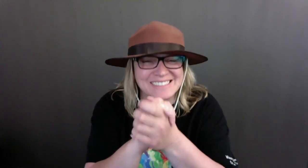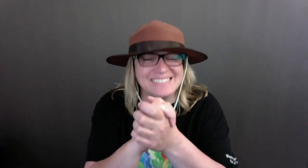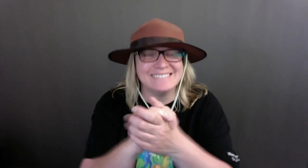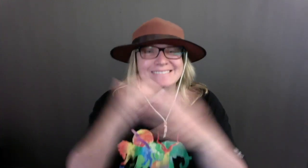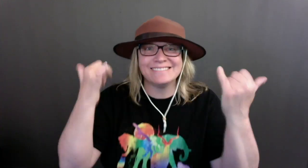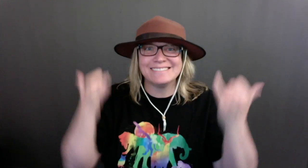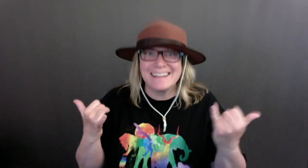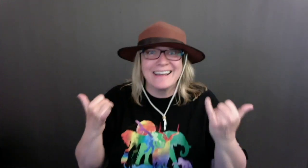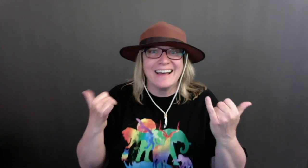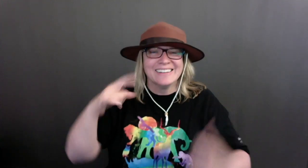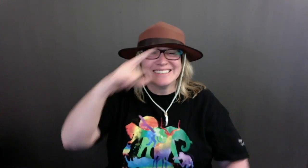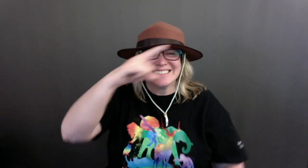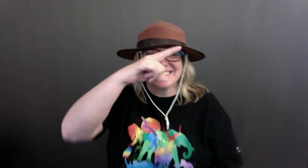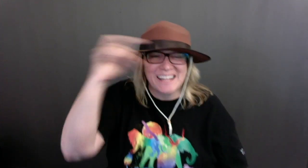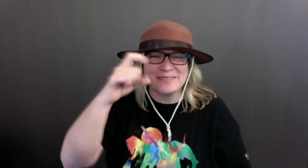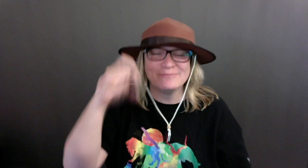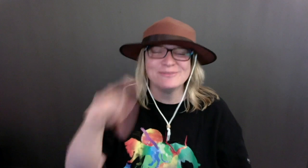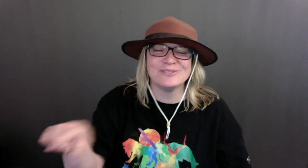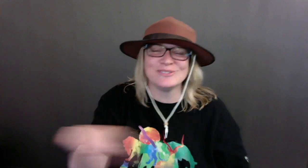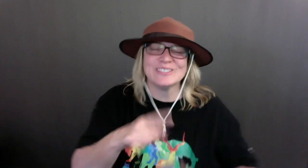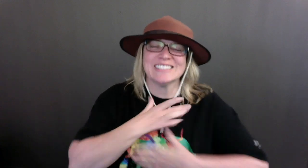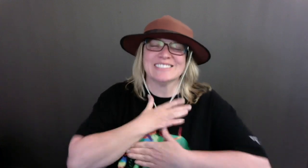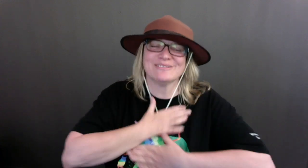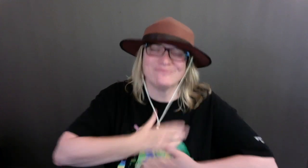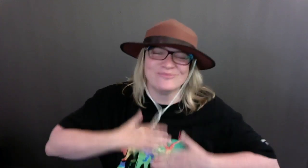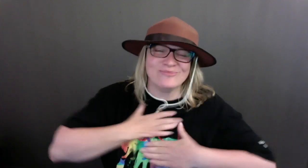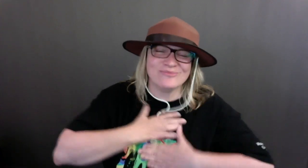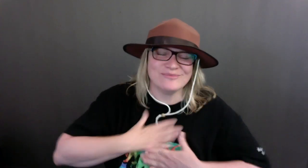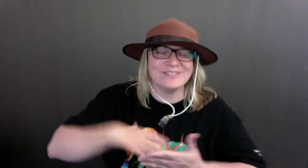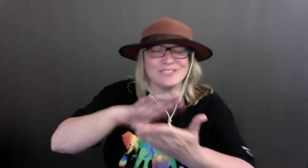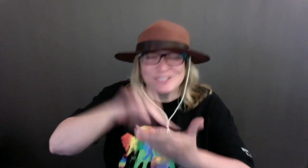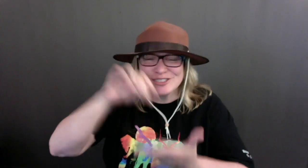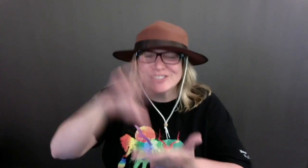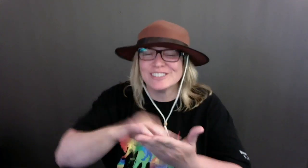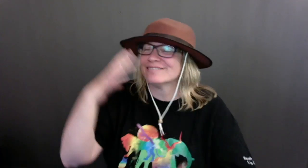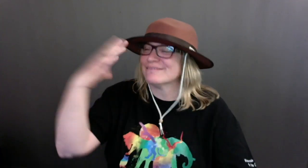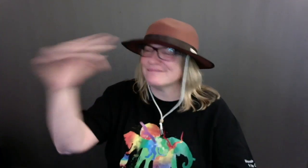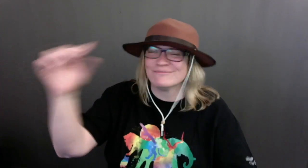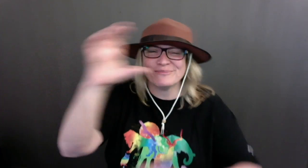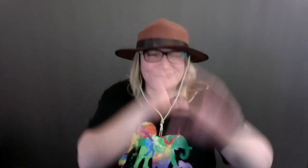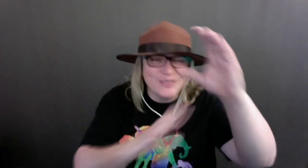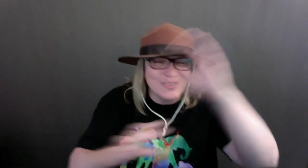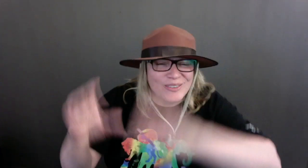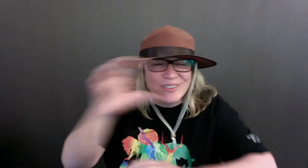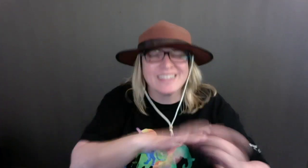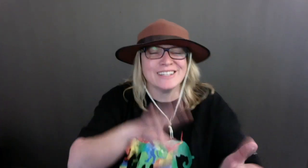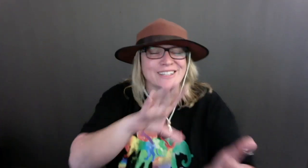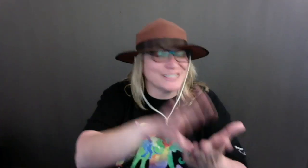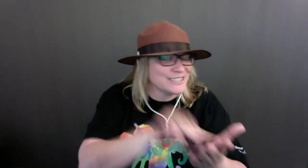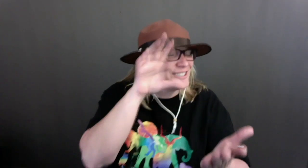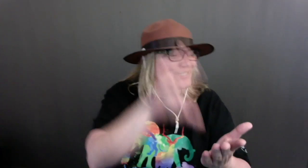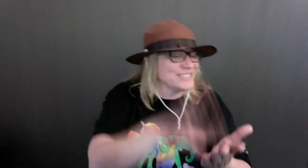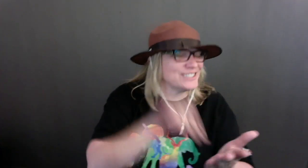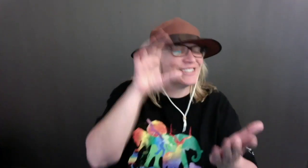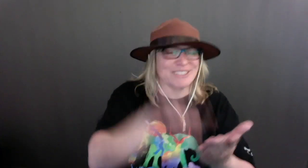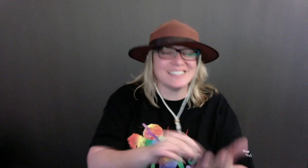Now it's Summer. Take the time to enjoy, learn, explore, and rest.